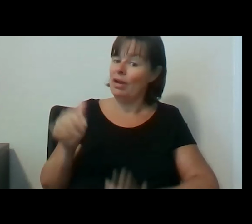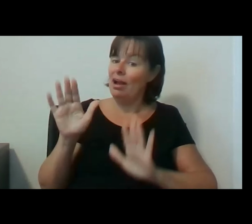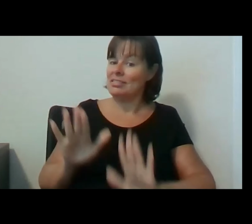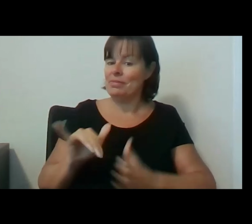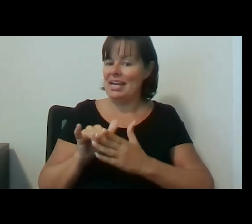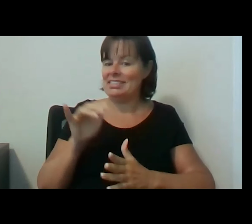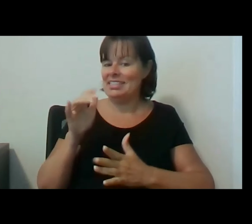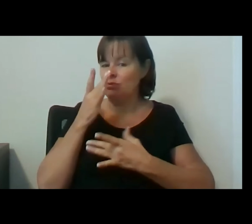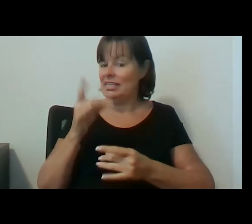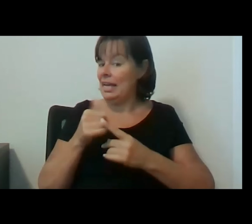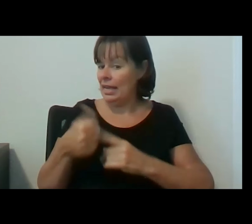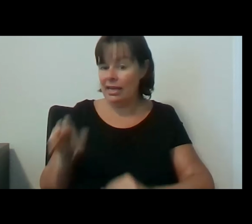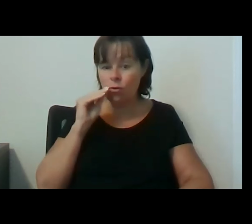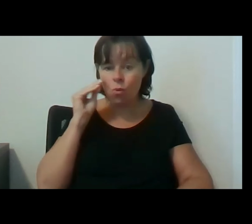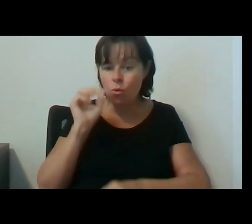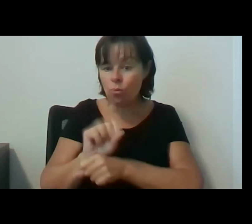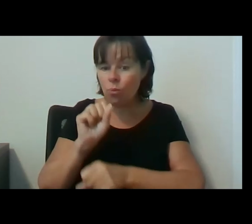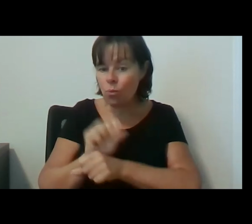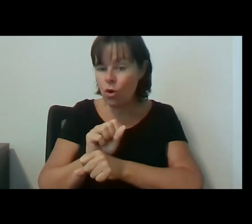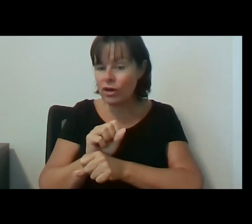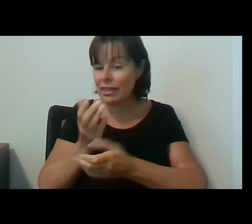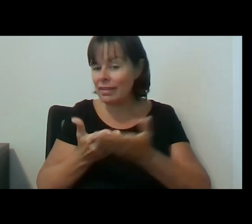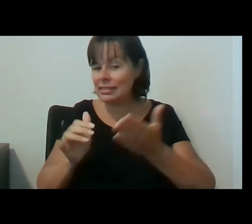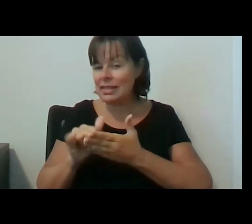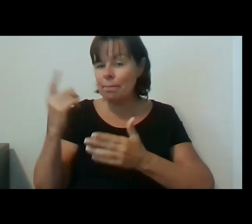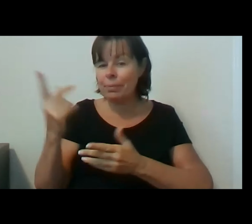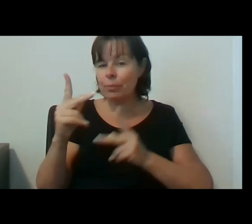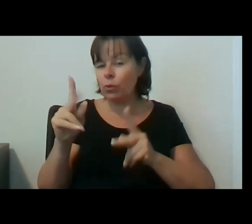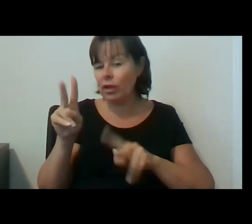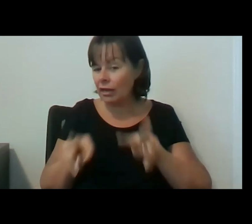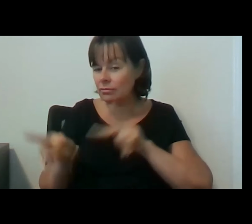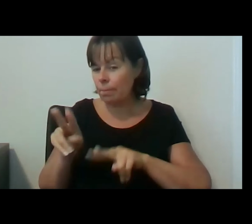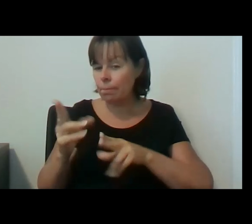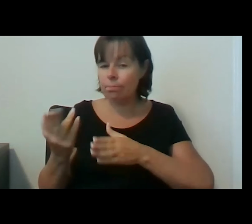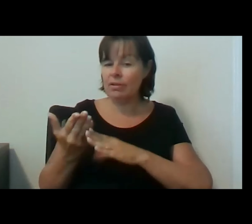homework items you recommend someone take a look at before they join the infrastructure webinar